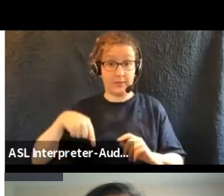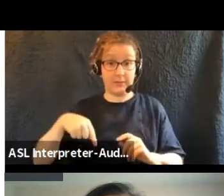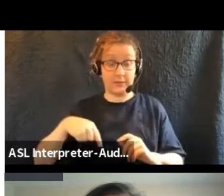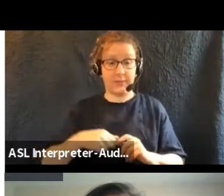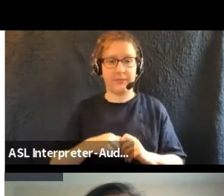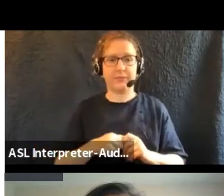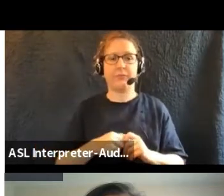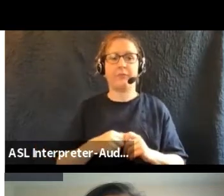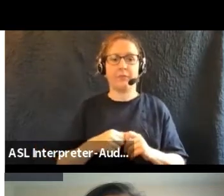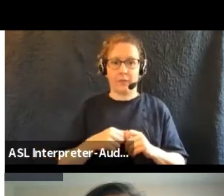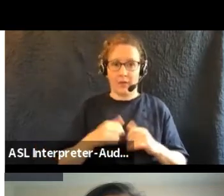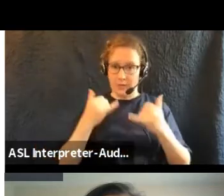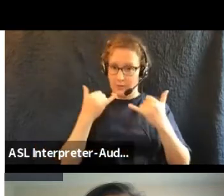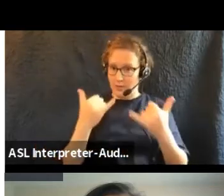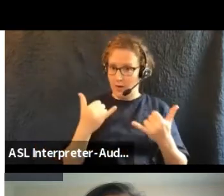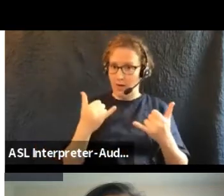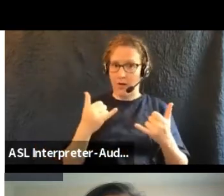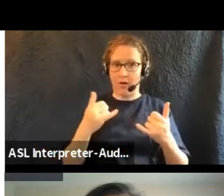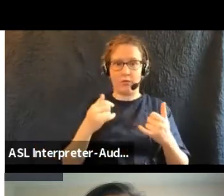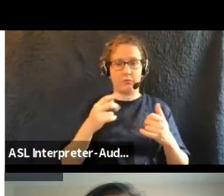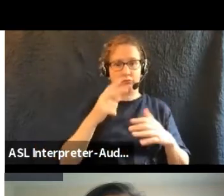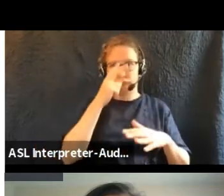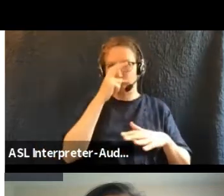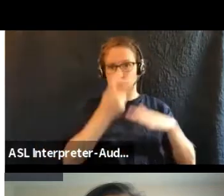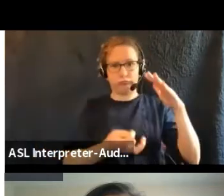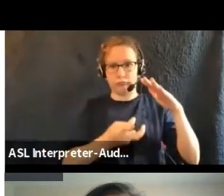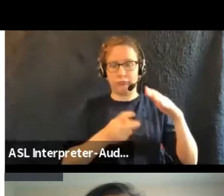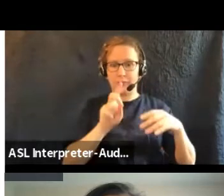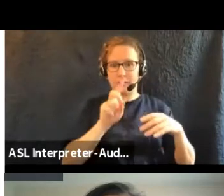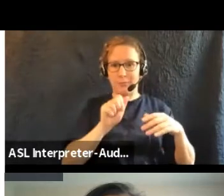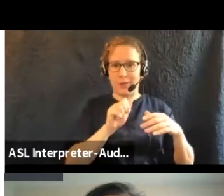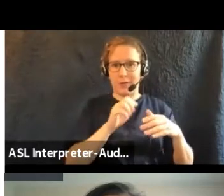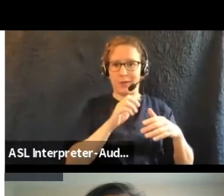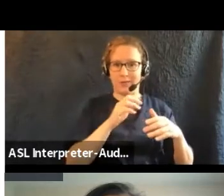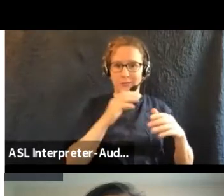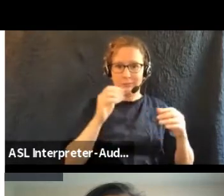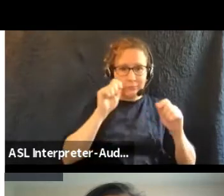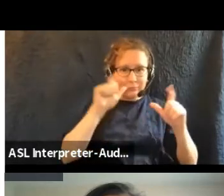Having now been steeped in disability awareness in my work as well as my personal life, I've